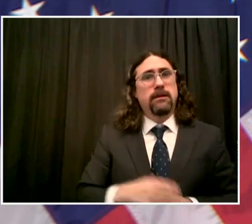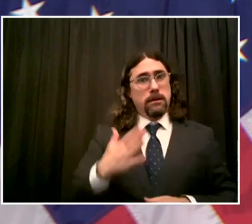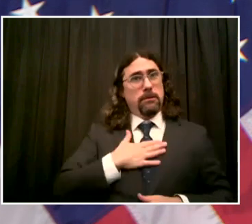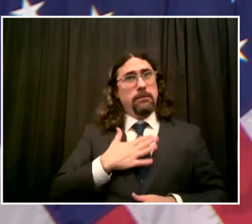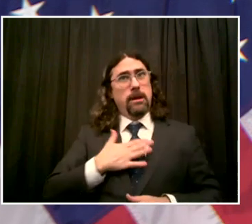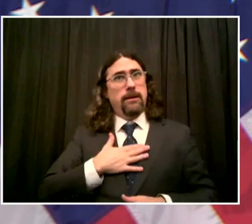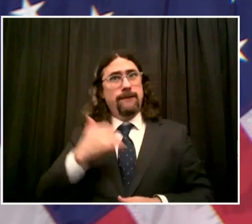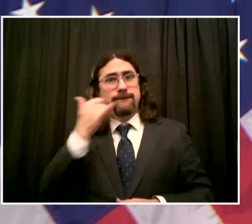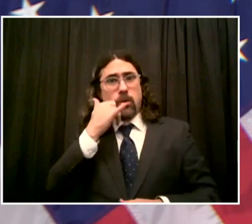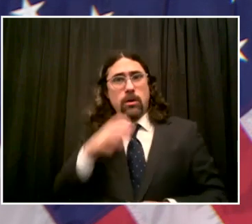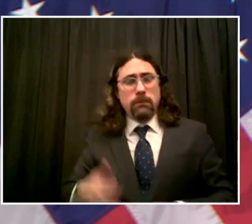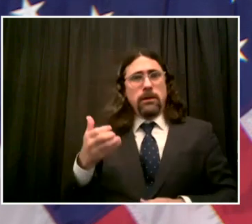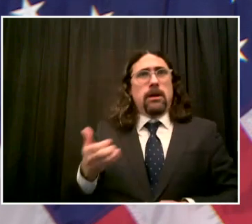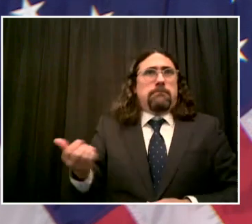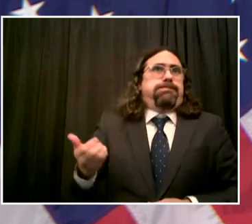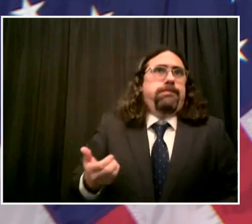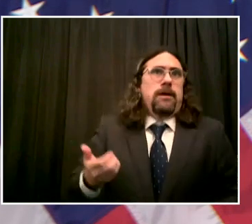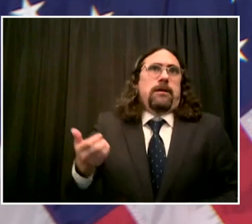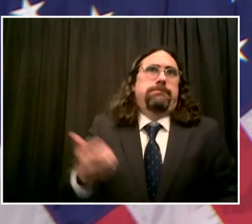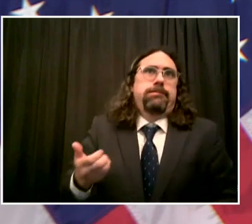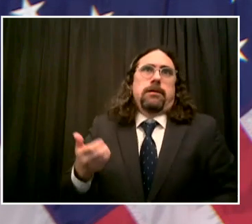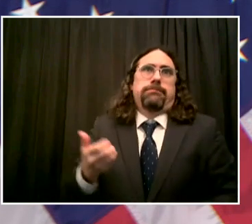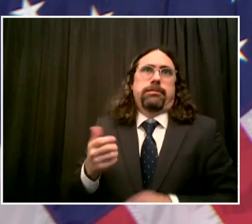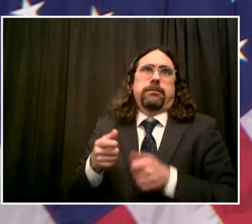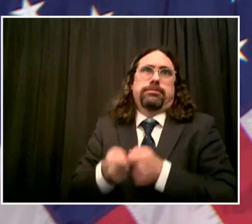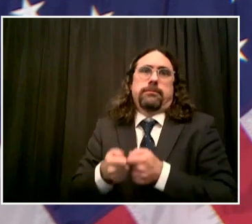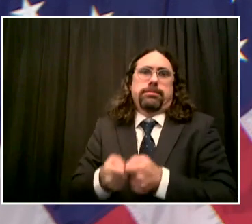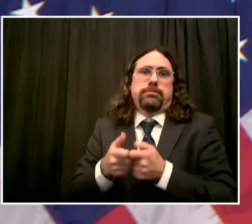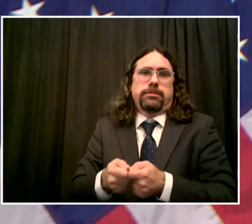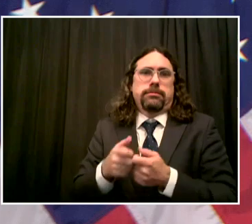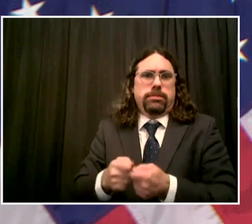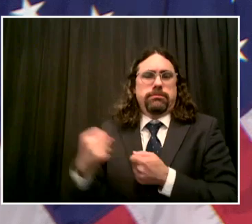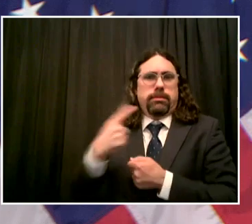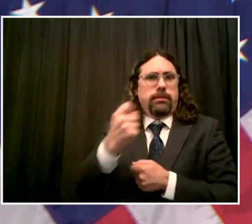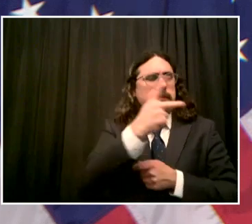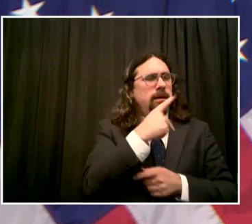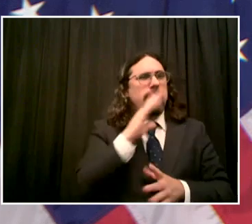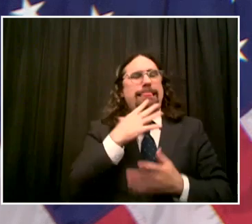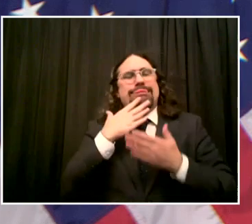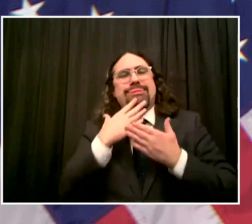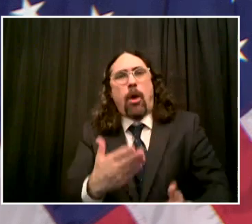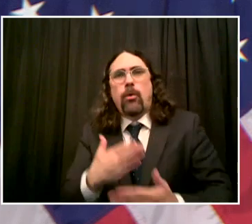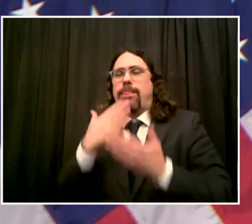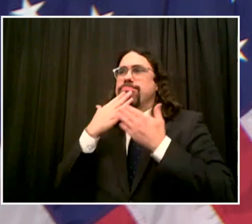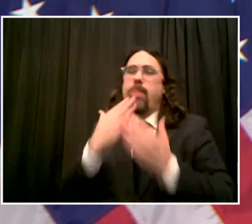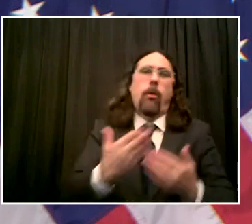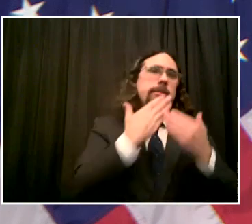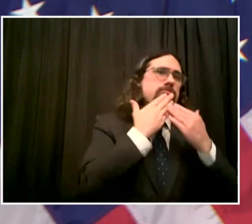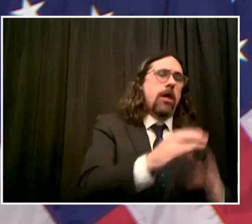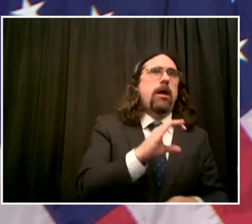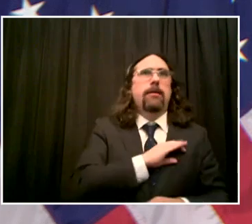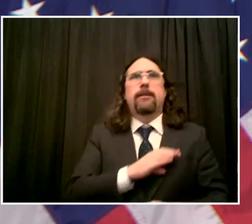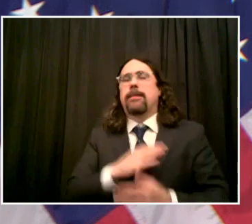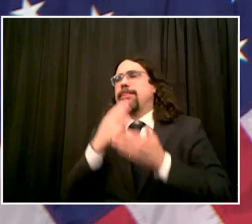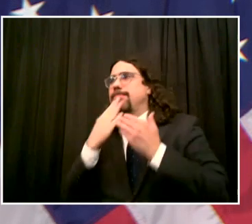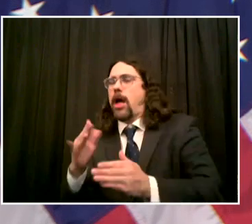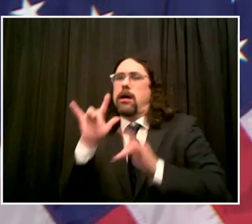LEADERSHIP IS EXPOSED. LEADERS ARE COIMTNG OGETH ER ACROSS THIS CITY WHETHER IT'S PURE VIOLENCE WHETHER IT'S PEOPLE TTHA LIVE ON A BLOCK